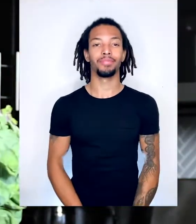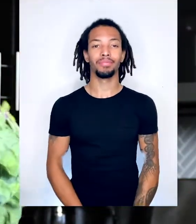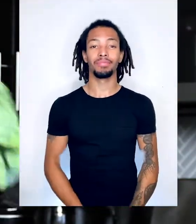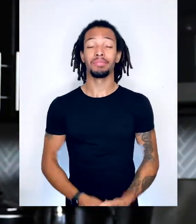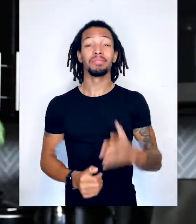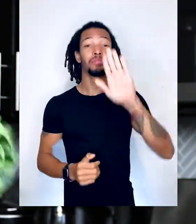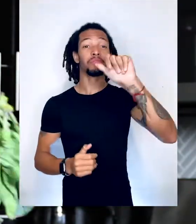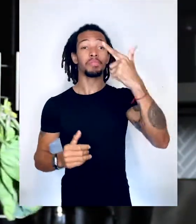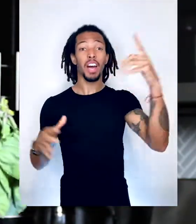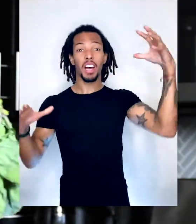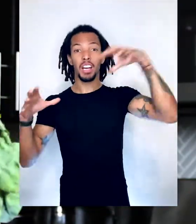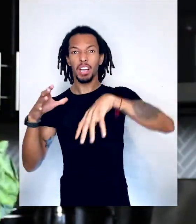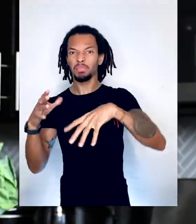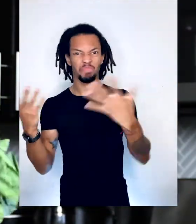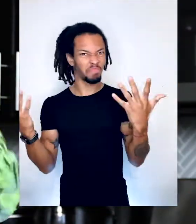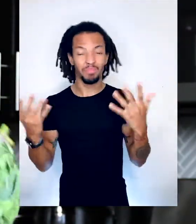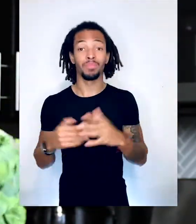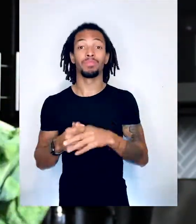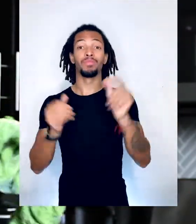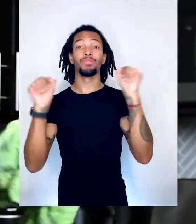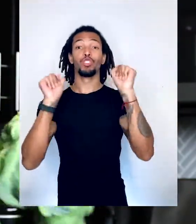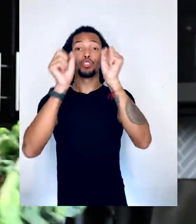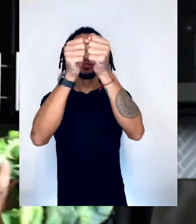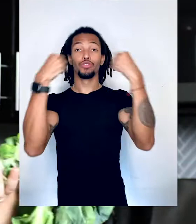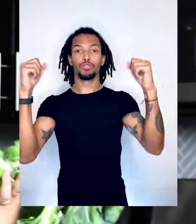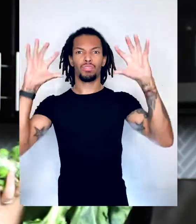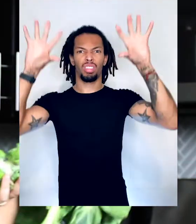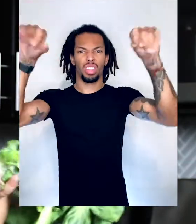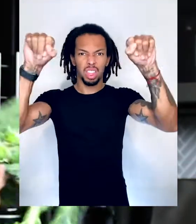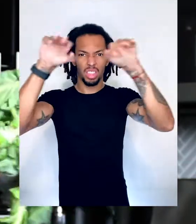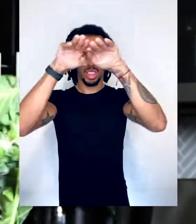And it doesn't fit in a tote bag, and it takes up an entire shelf in your fridge,